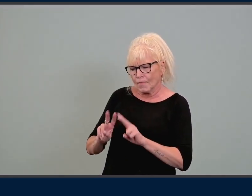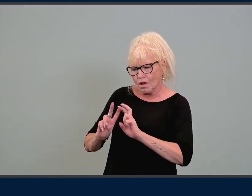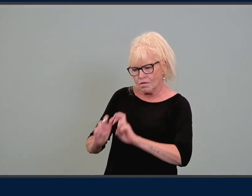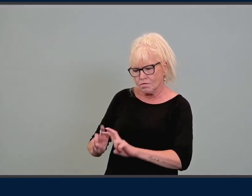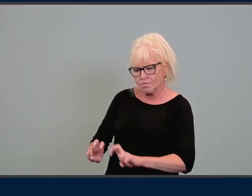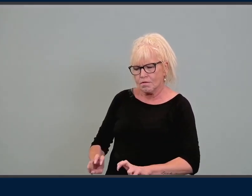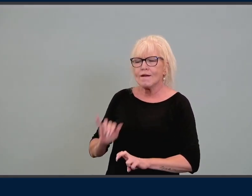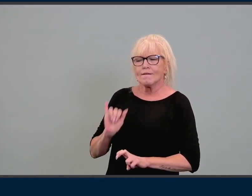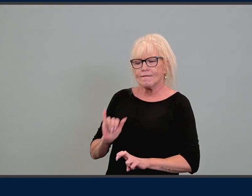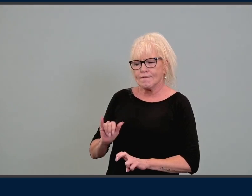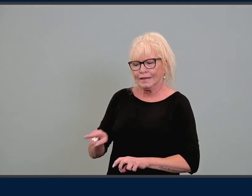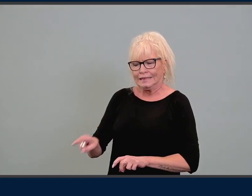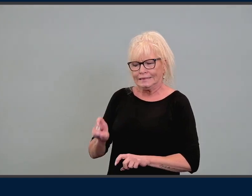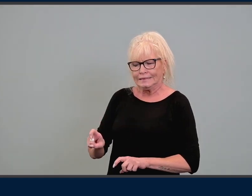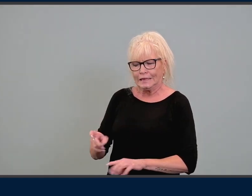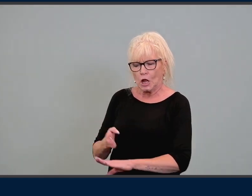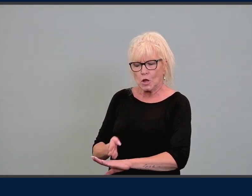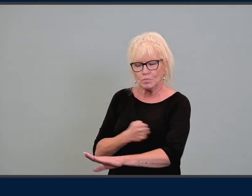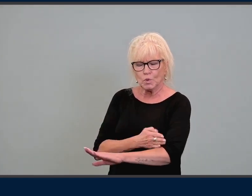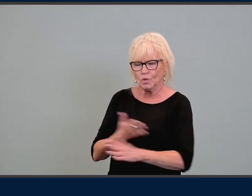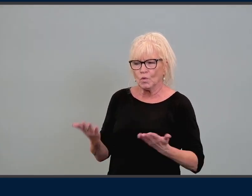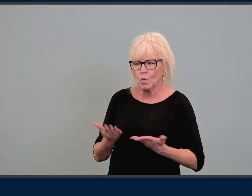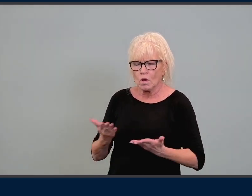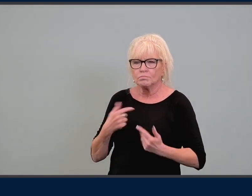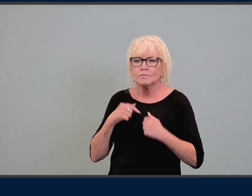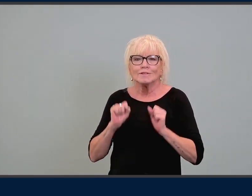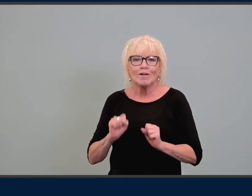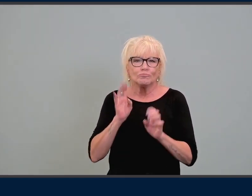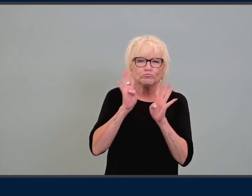From this, we are able to assess and create a